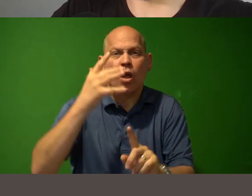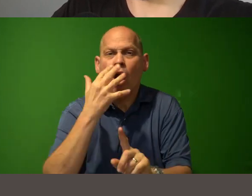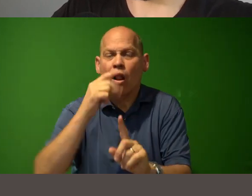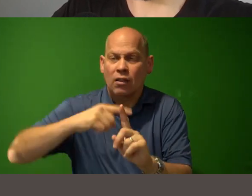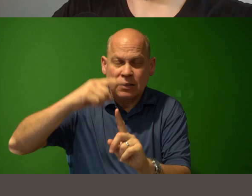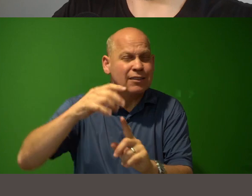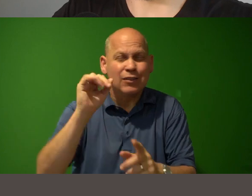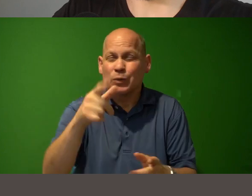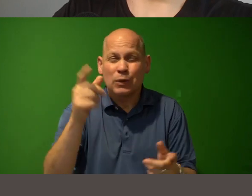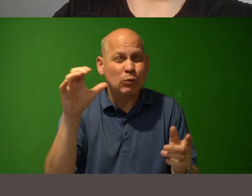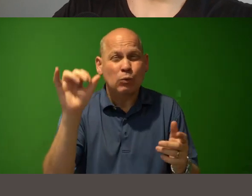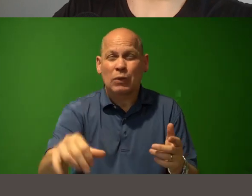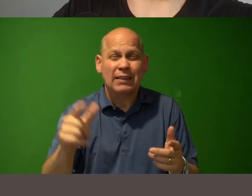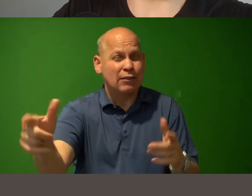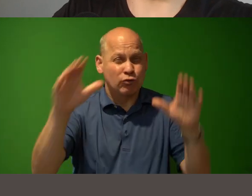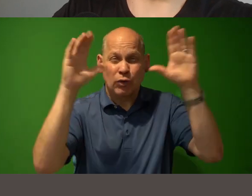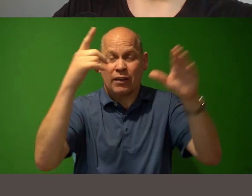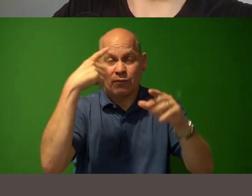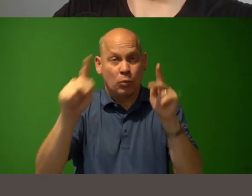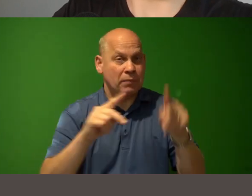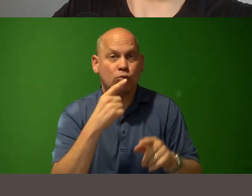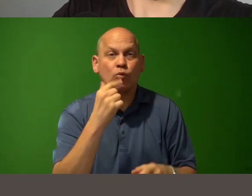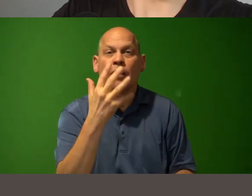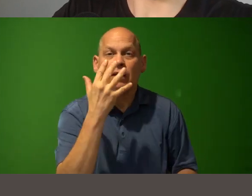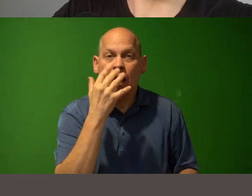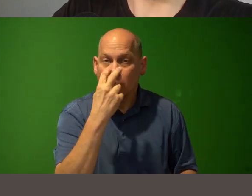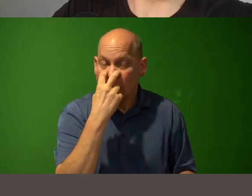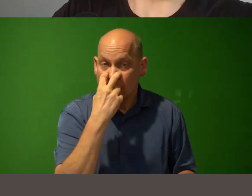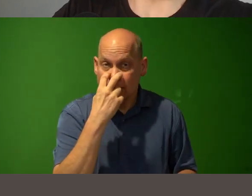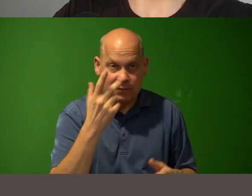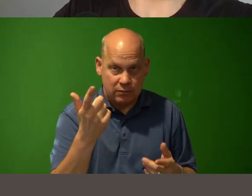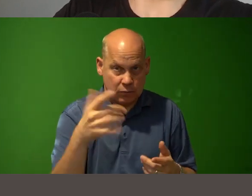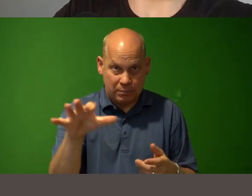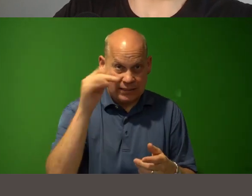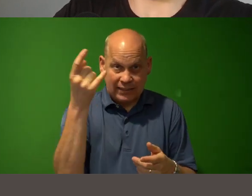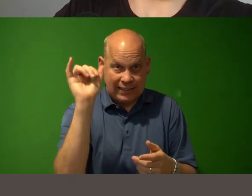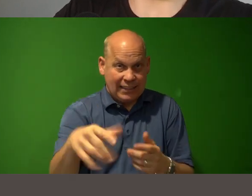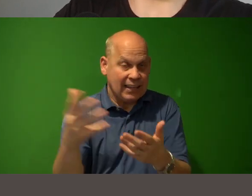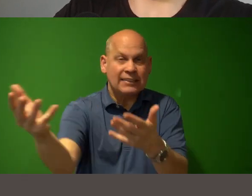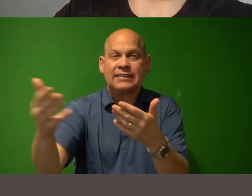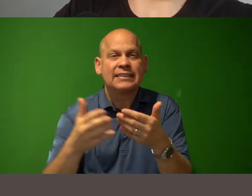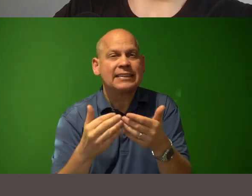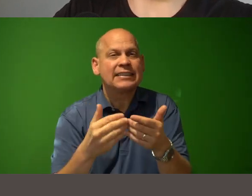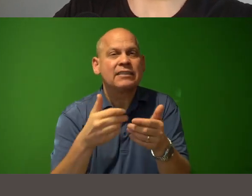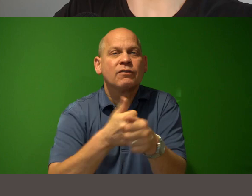And this is great for people who have color blindness. You can just pick something like this that's easy to follow by anybody.